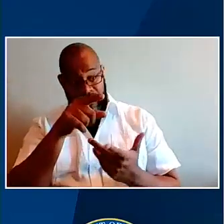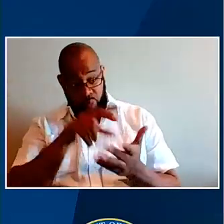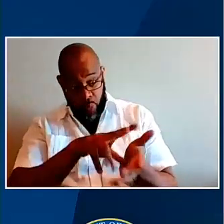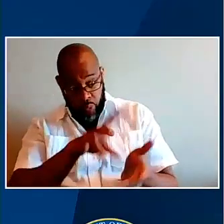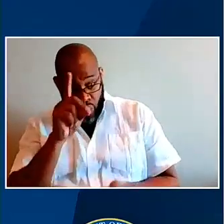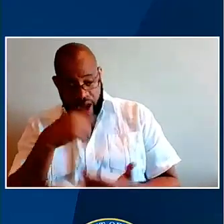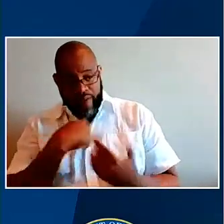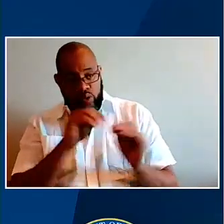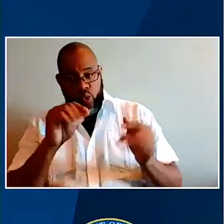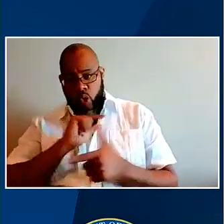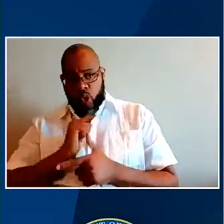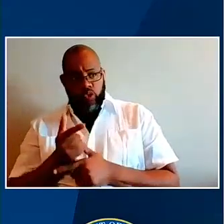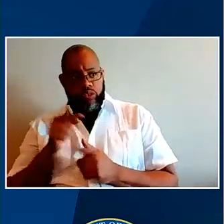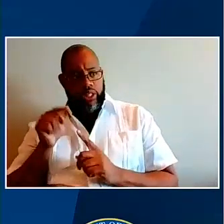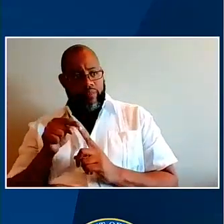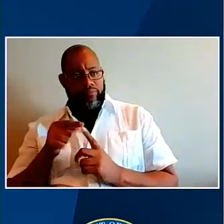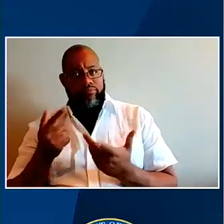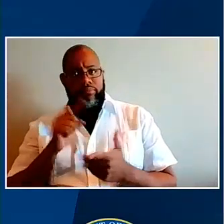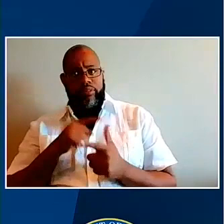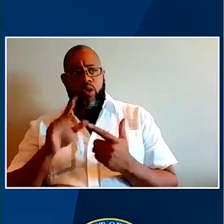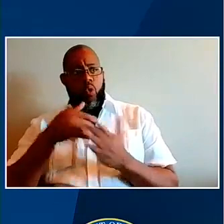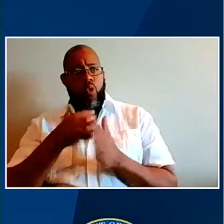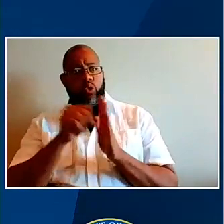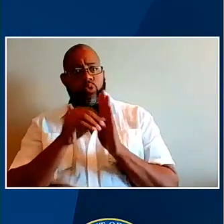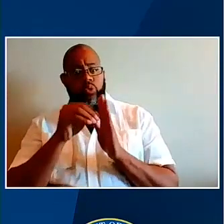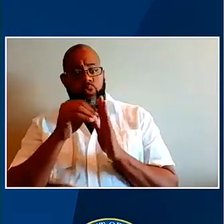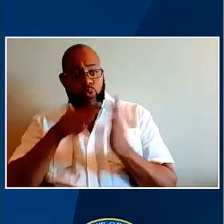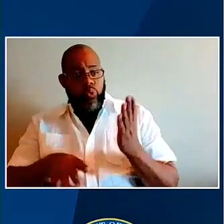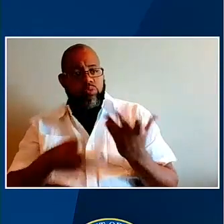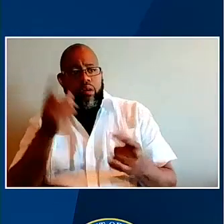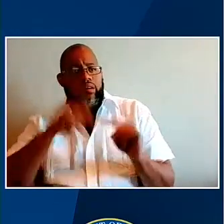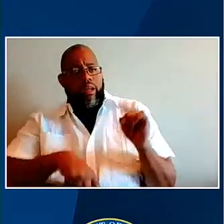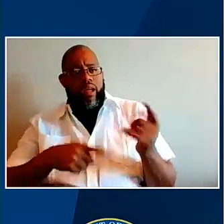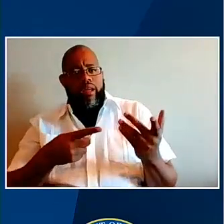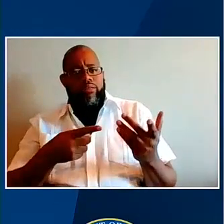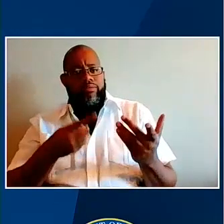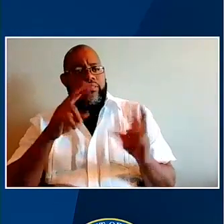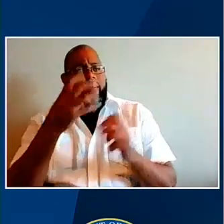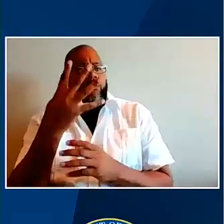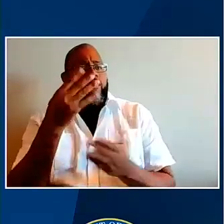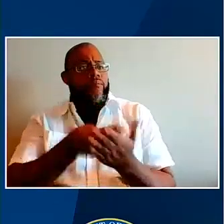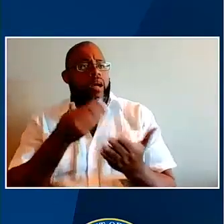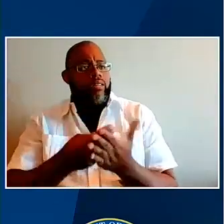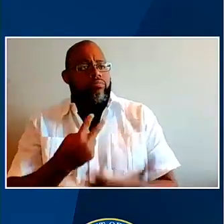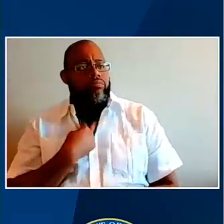alternative, suddenly all of their students are not eligible for Title IV funding that are in these institutions.